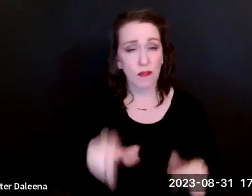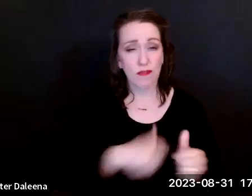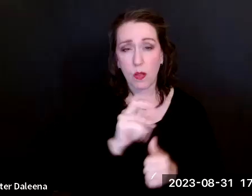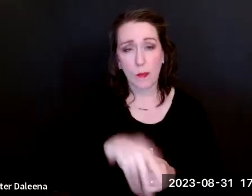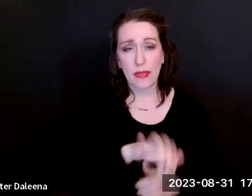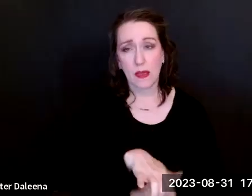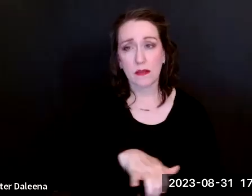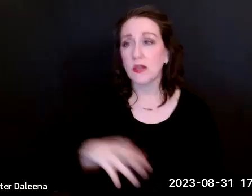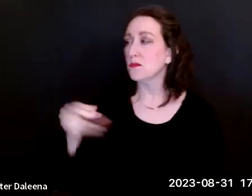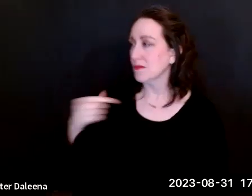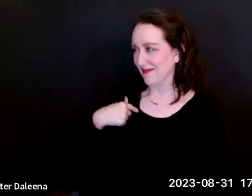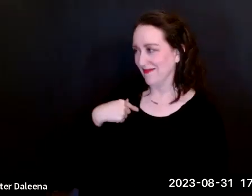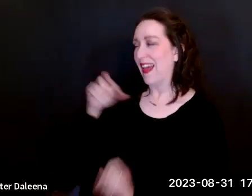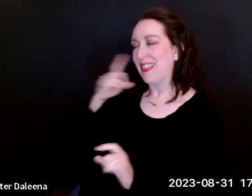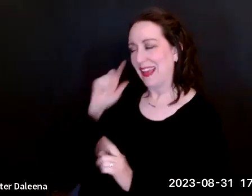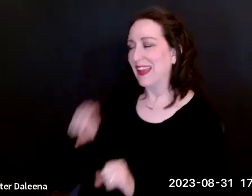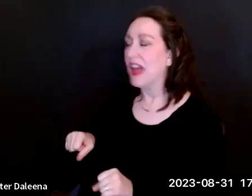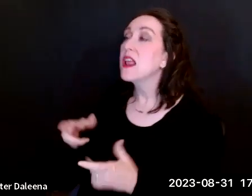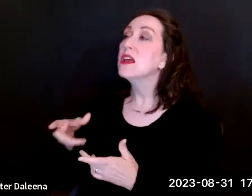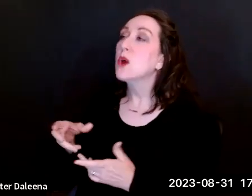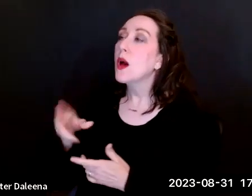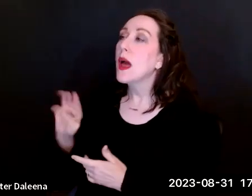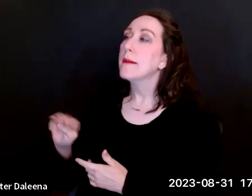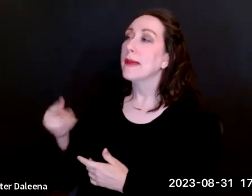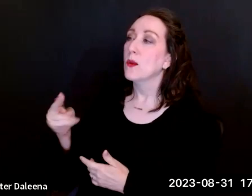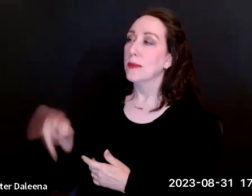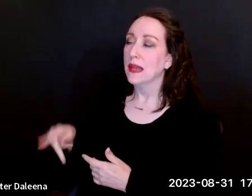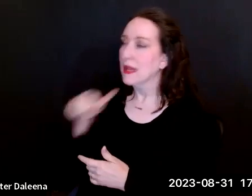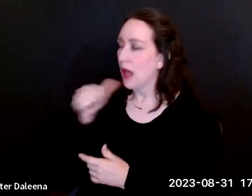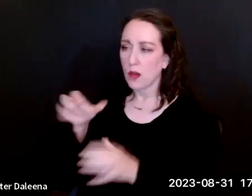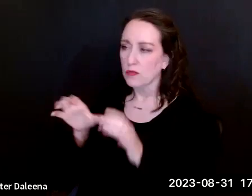no I think that's when I come with you okay so the MHP was never really a credential it was never a